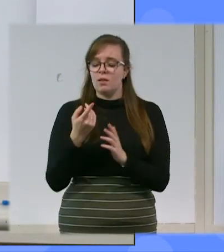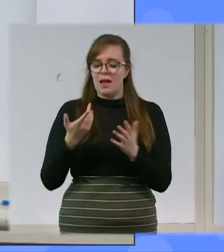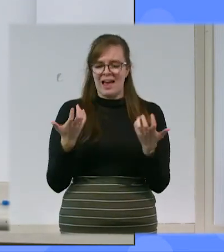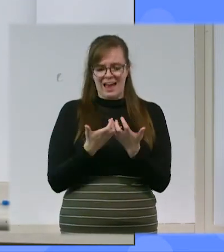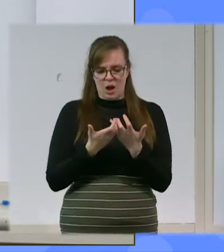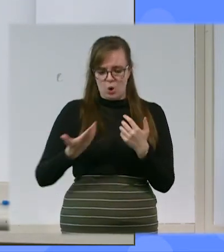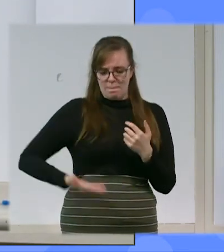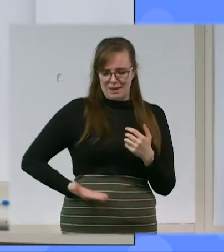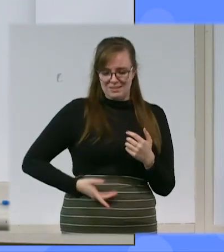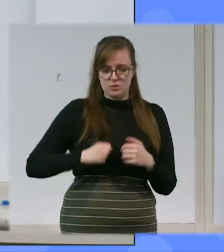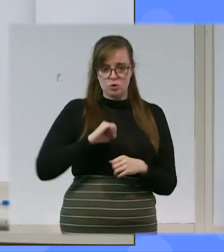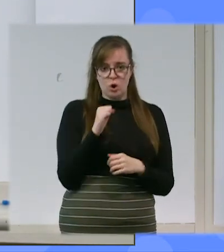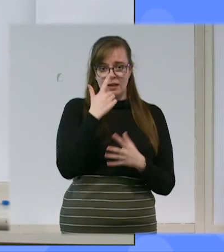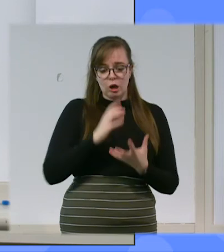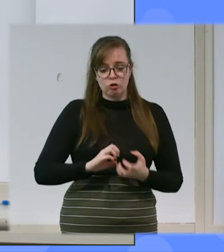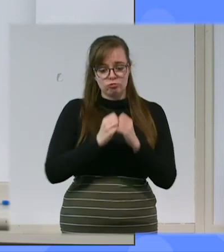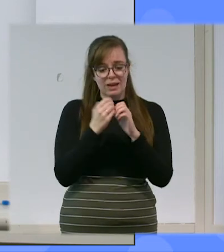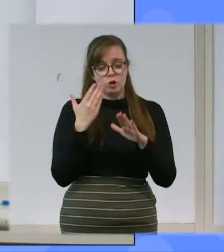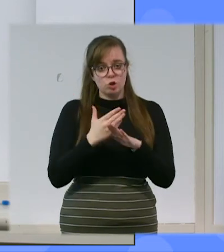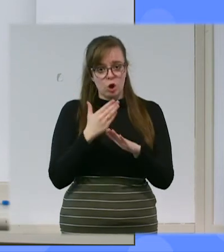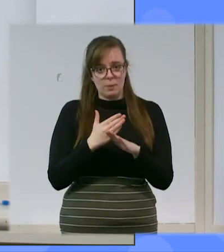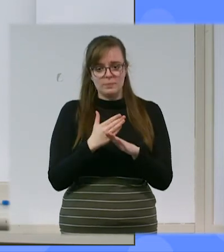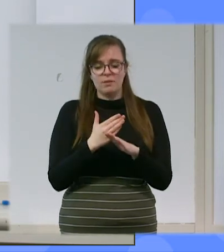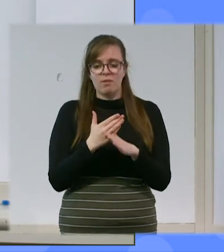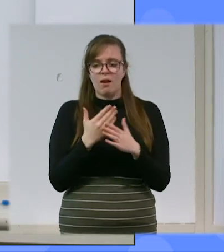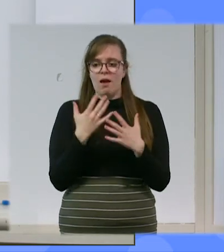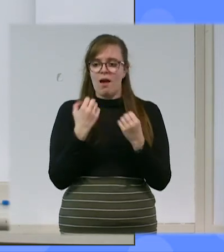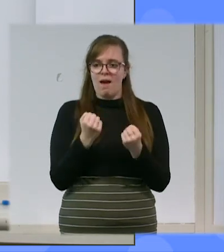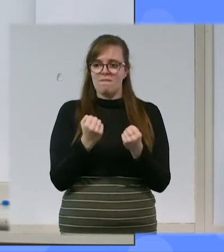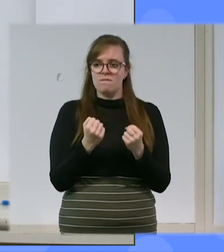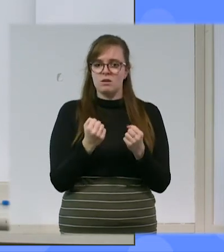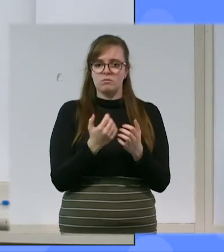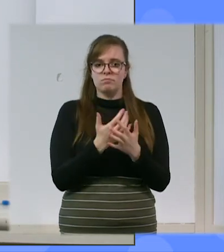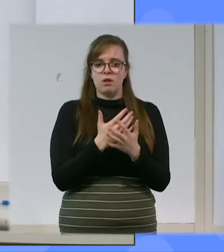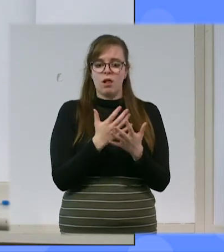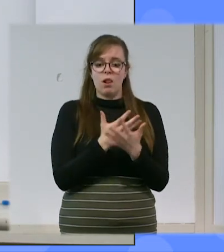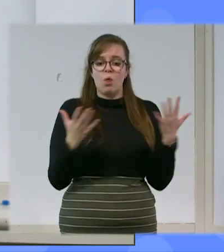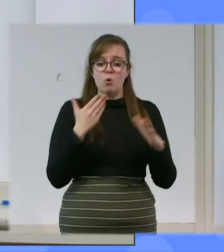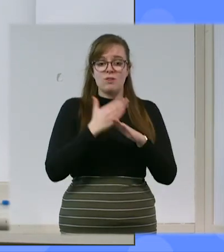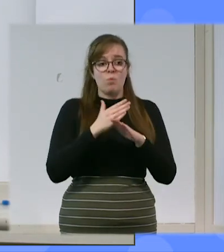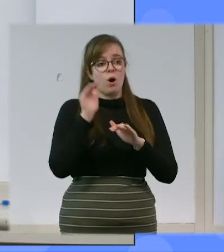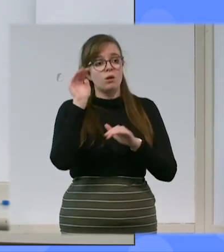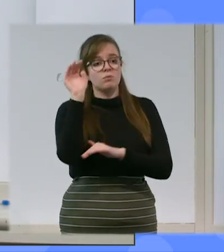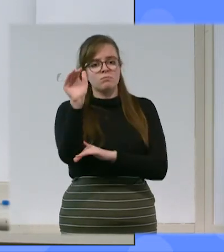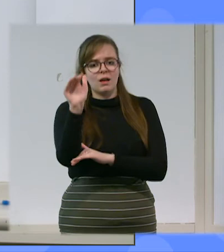who are looking to create jobs but actually have you know high percentages of business to overseas how did this create off the impact in the environment